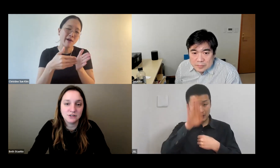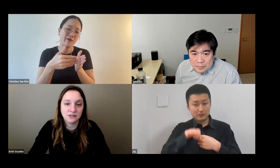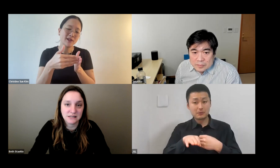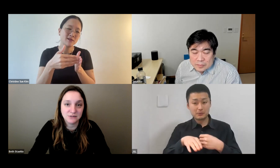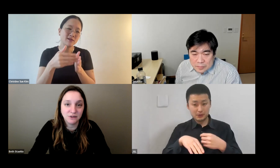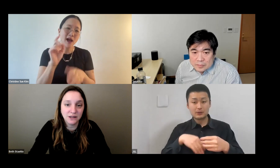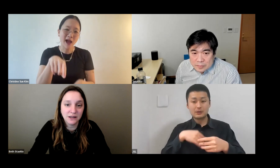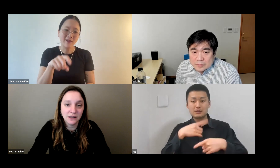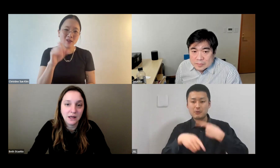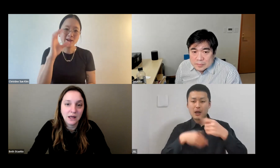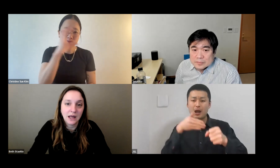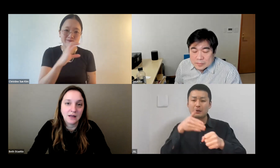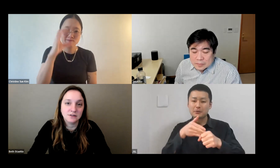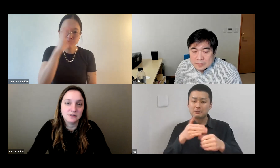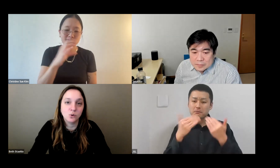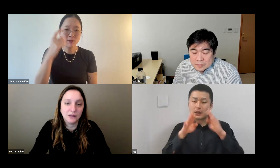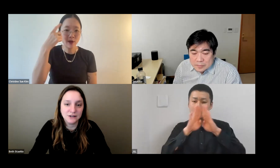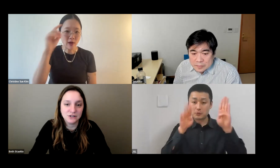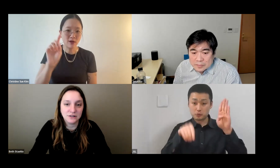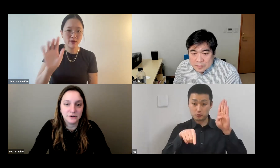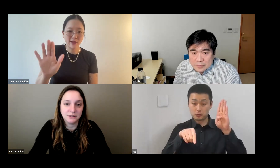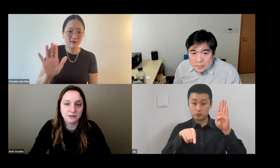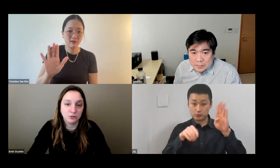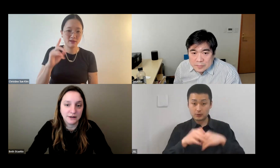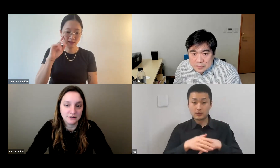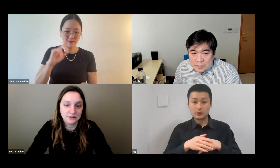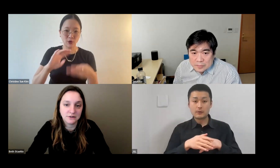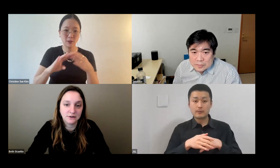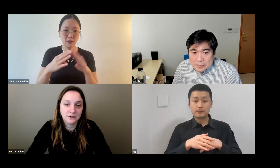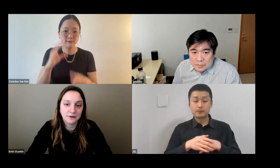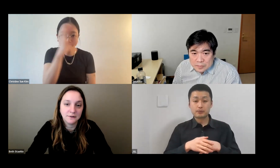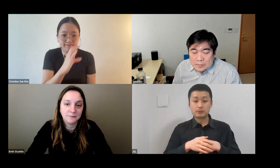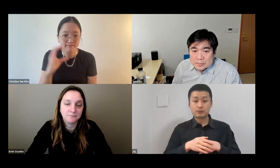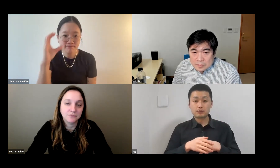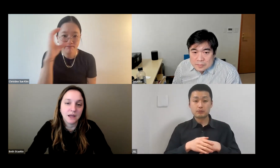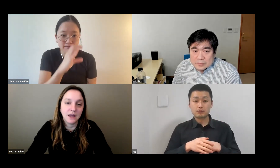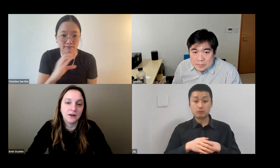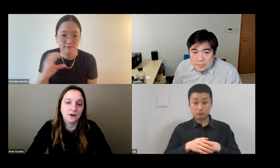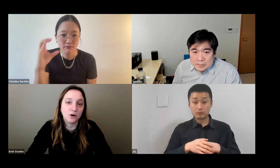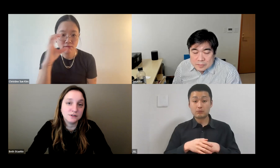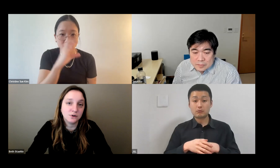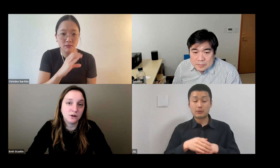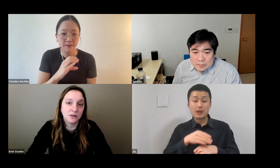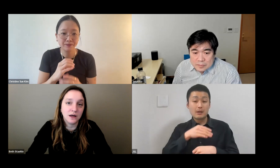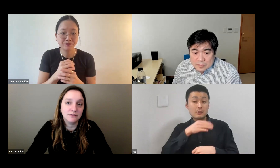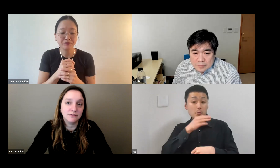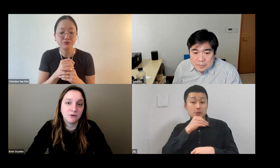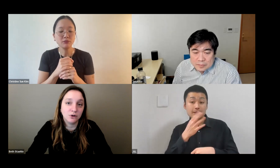successfully and school age is a little bit too late. And also a lot of early